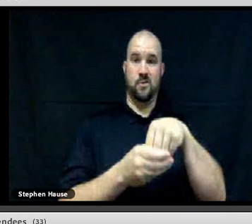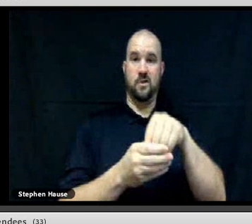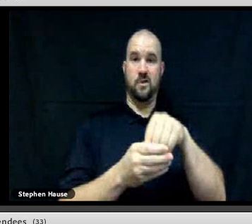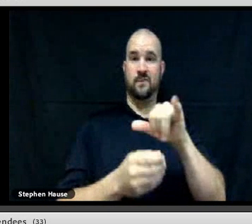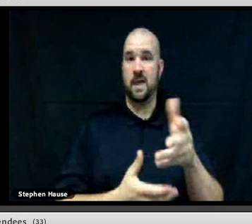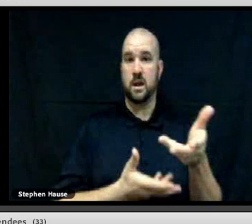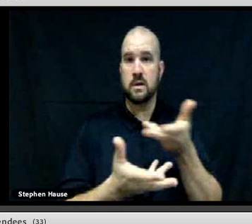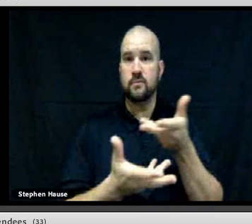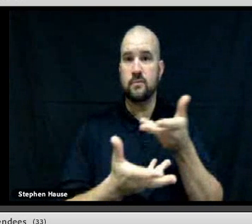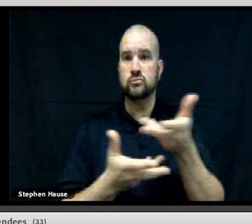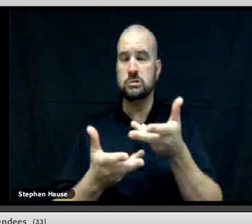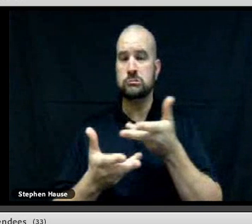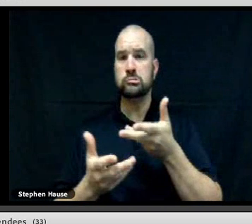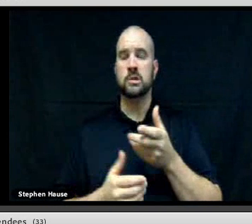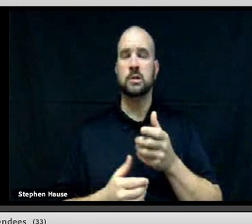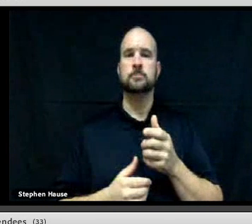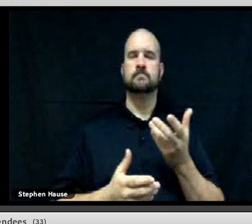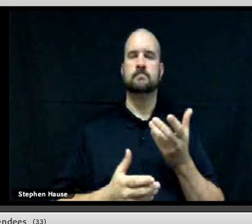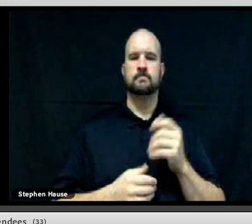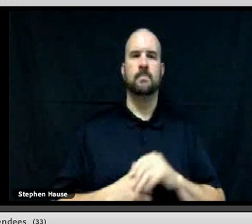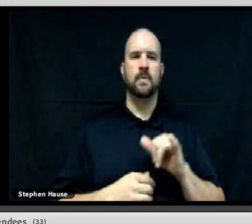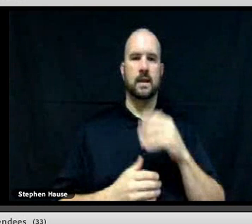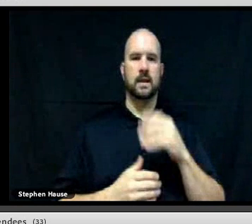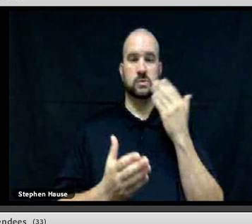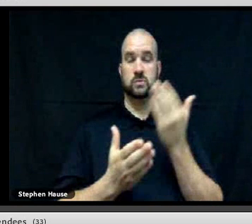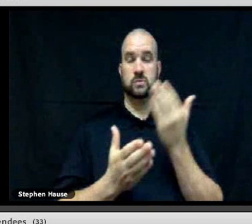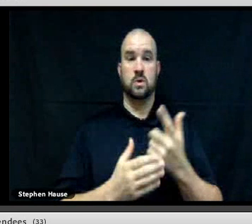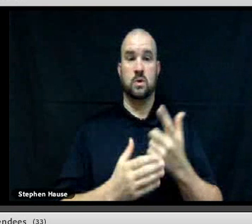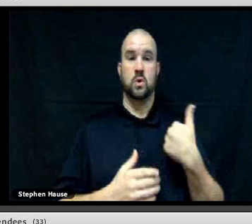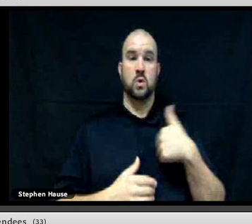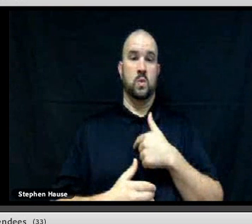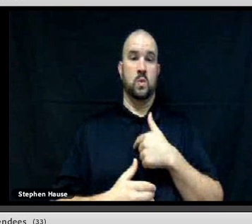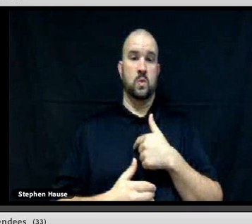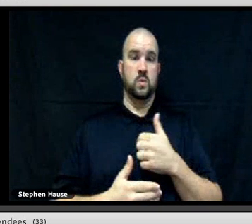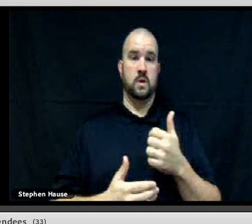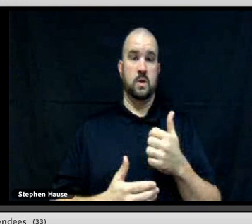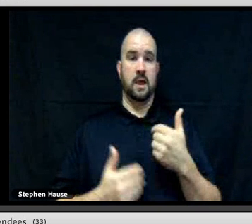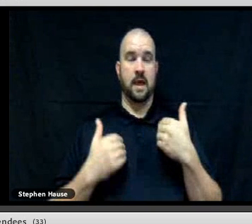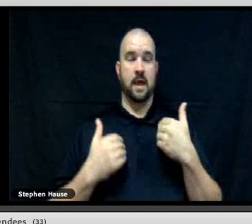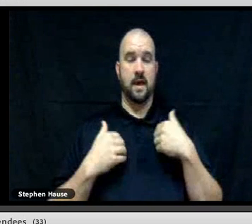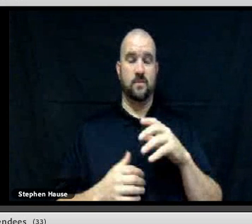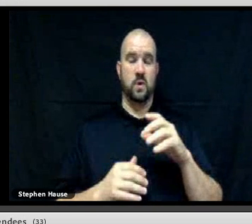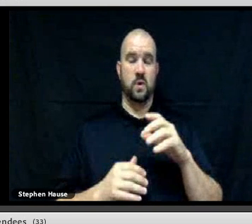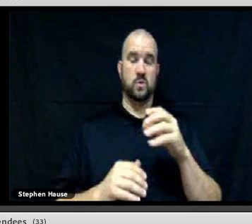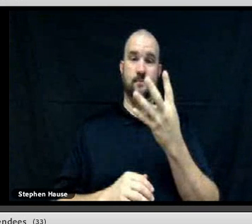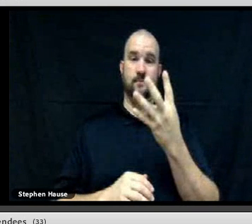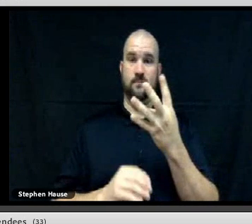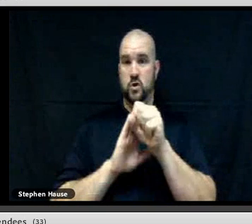Uh, we held those four statewide workshops, um, and we also formed three new working groups,